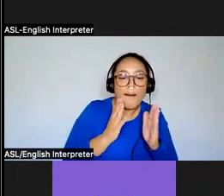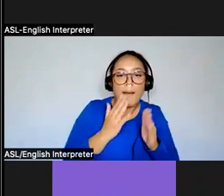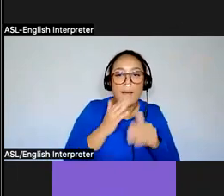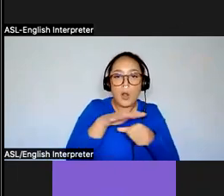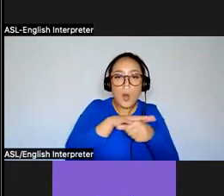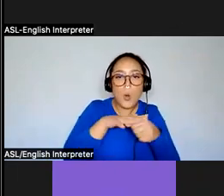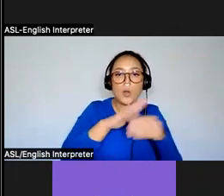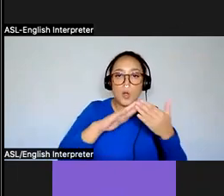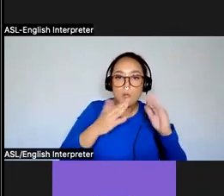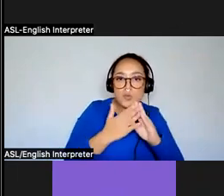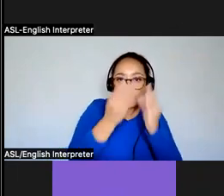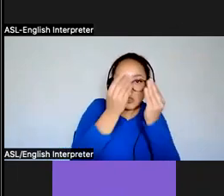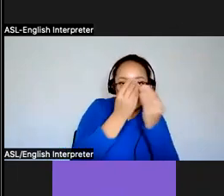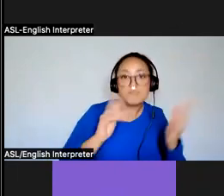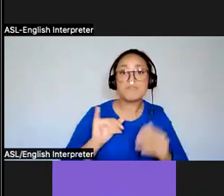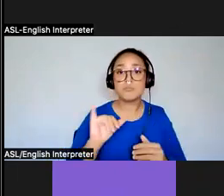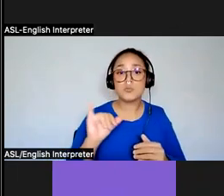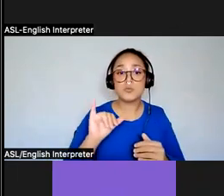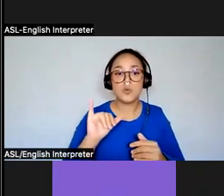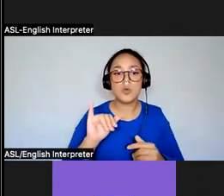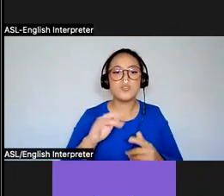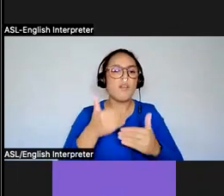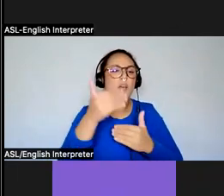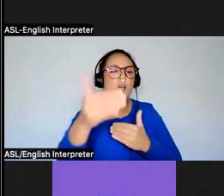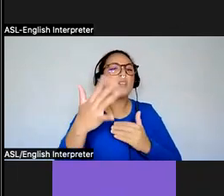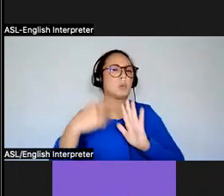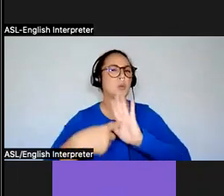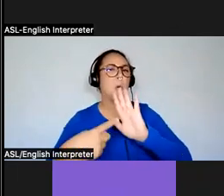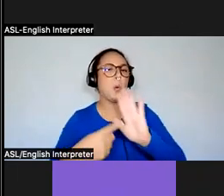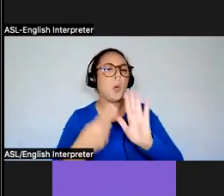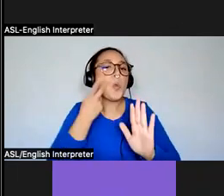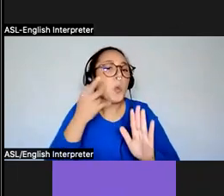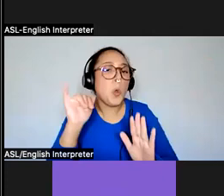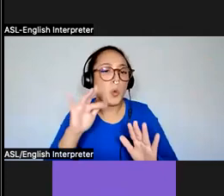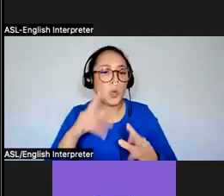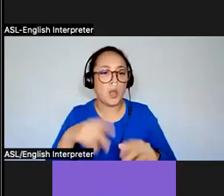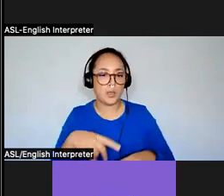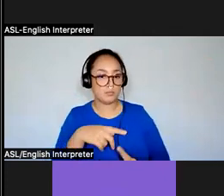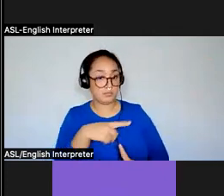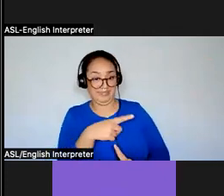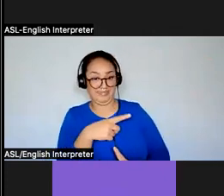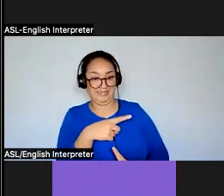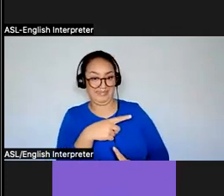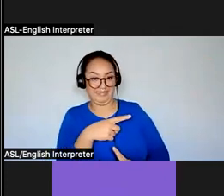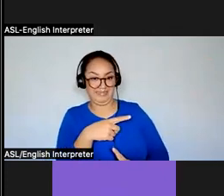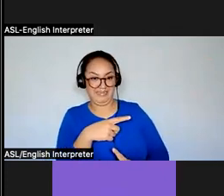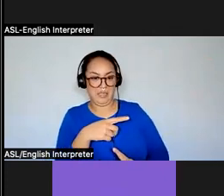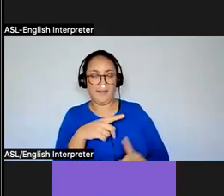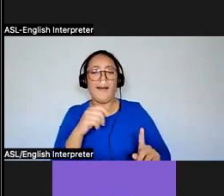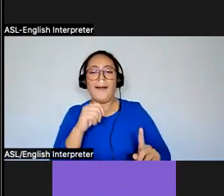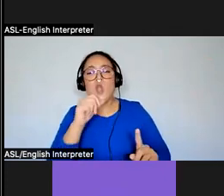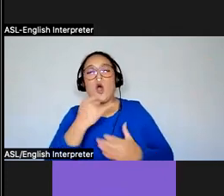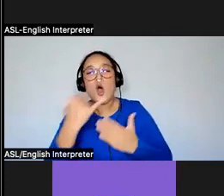So just we can see an example of what that looks like. So this is an example of not arts and the parks, but some ways that the foundation has